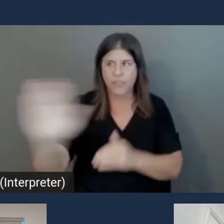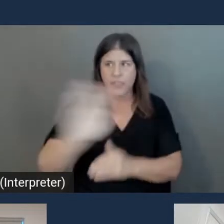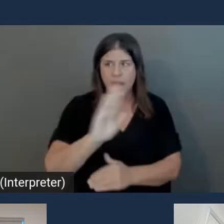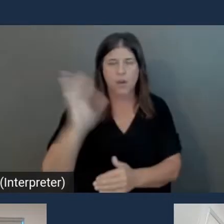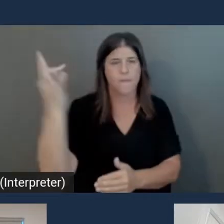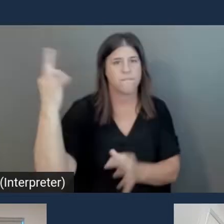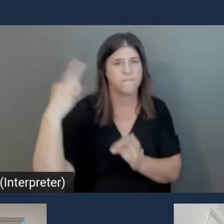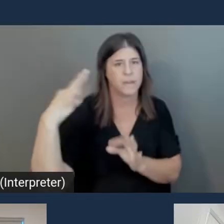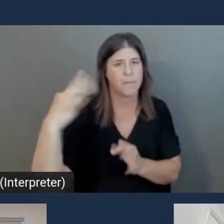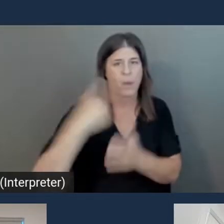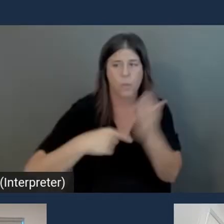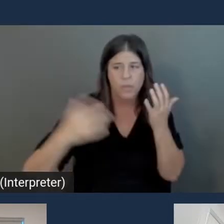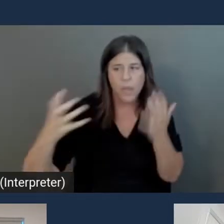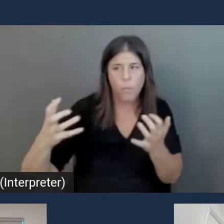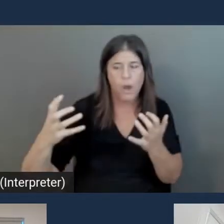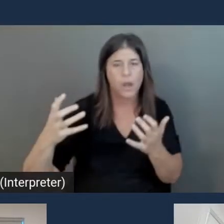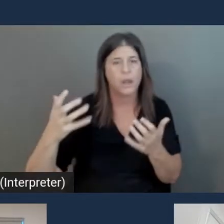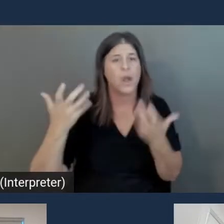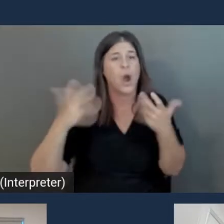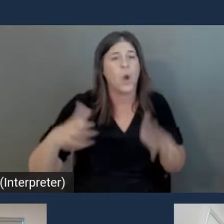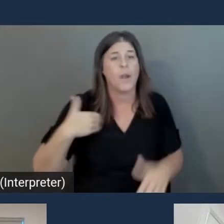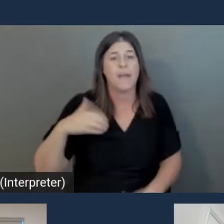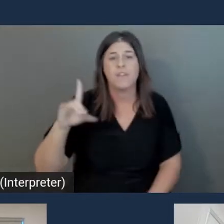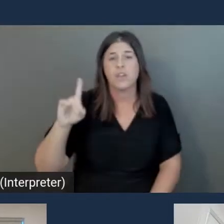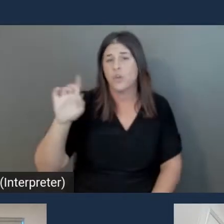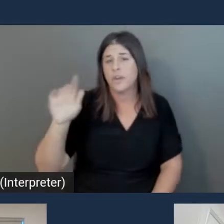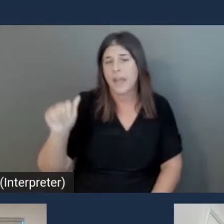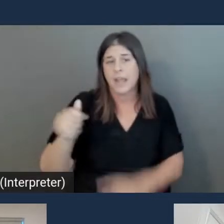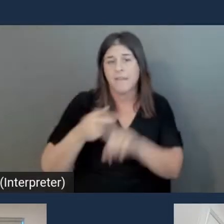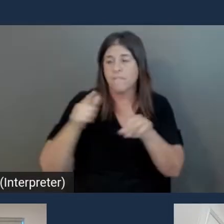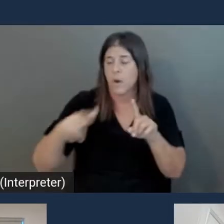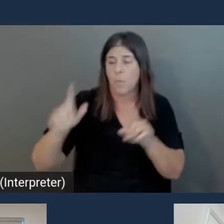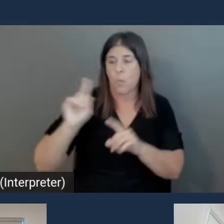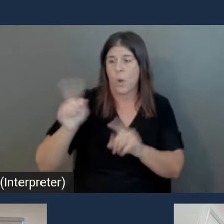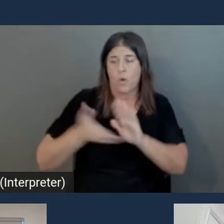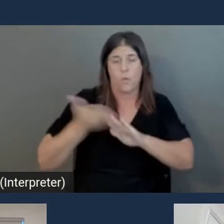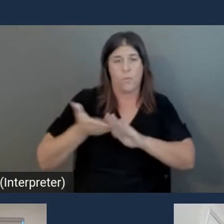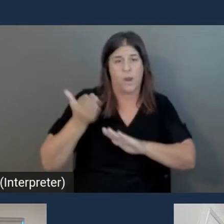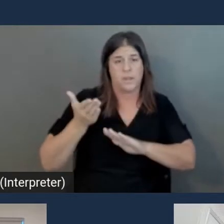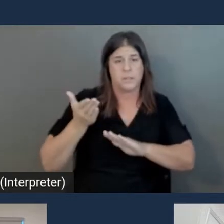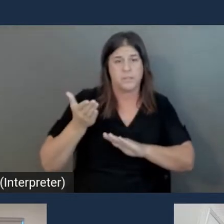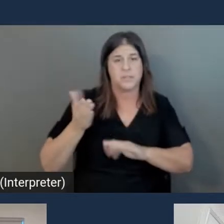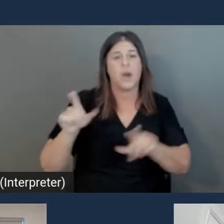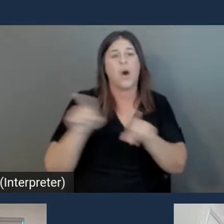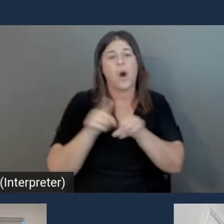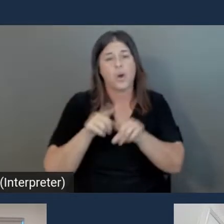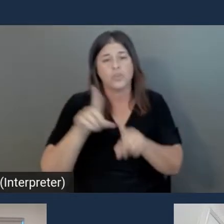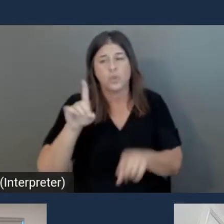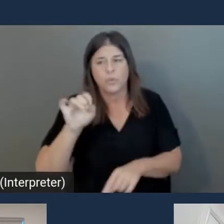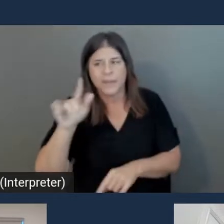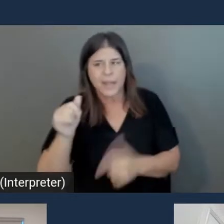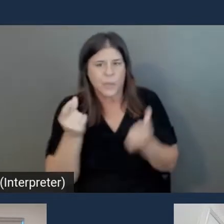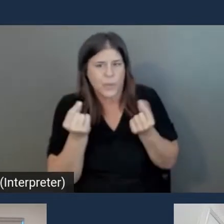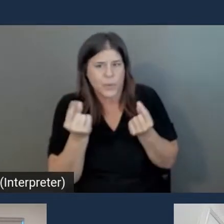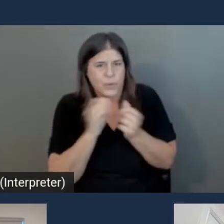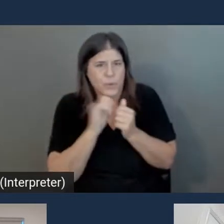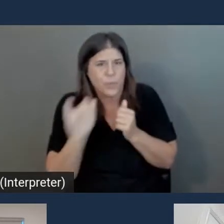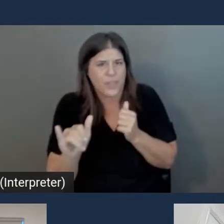Now, once we have your data off your environment, as well as data about, what are the test you want to do and your end goals.